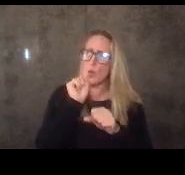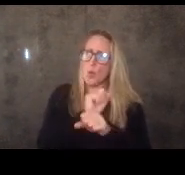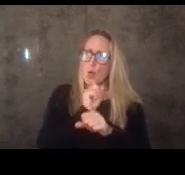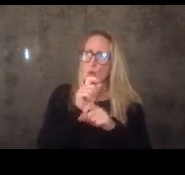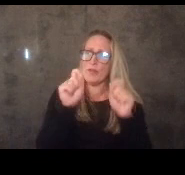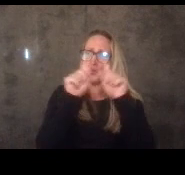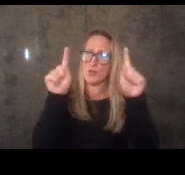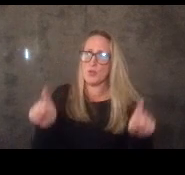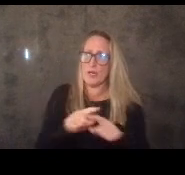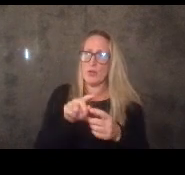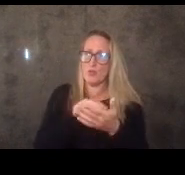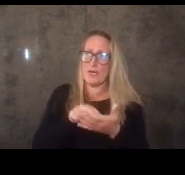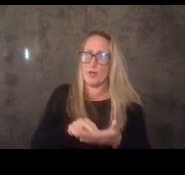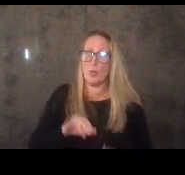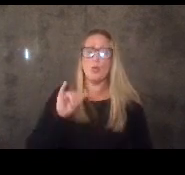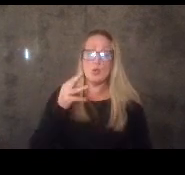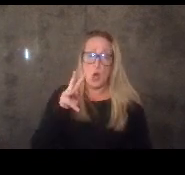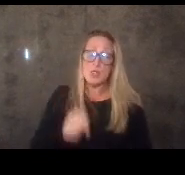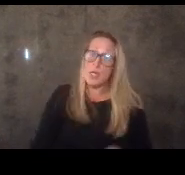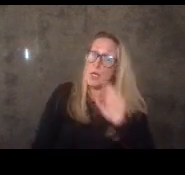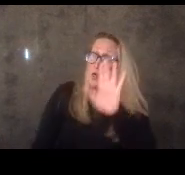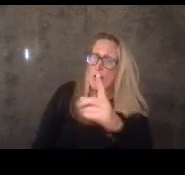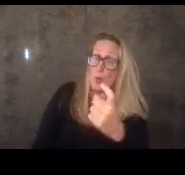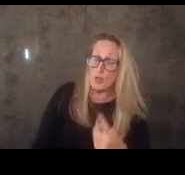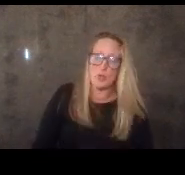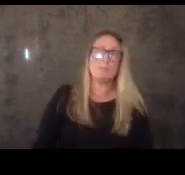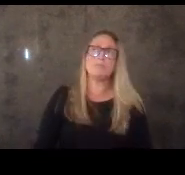reader such as Jaws? That's a great question, so I am under